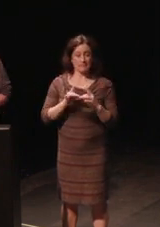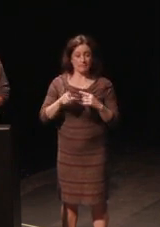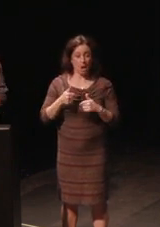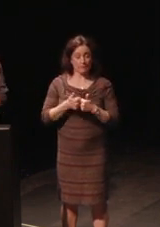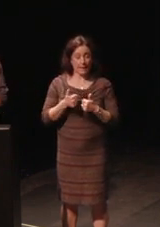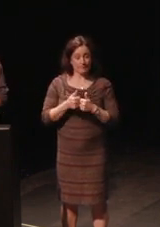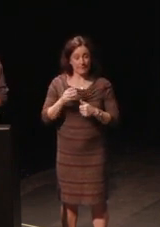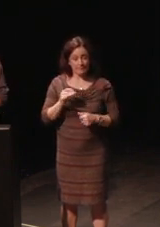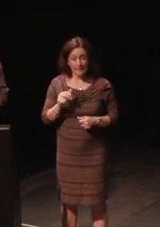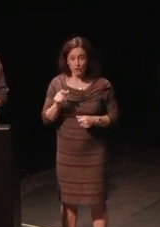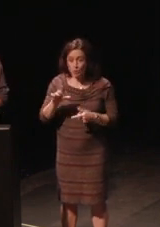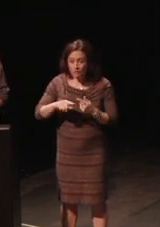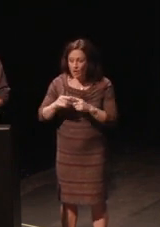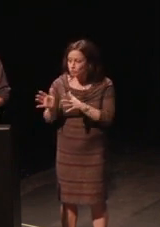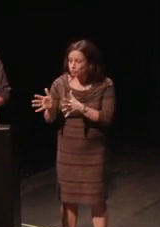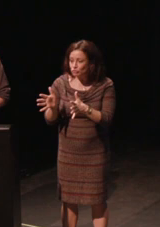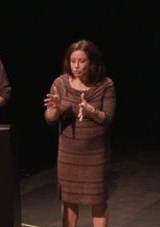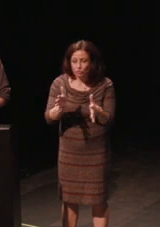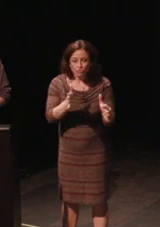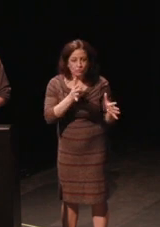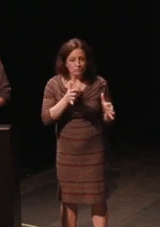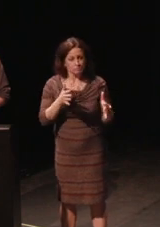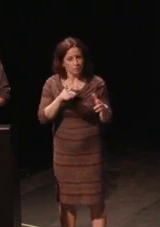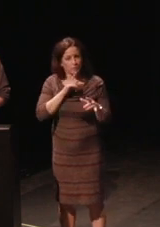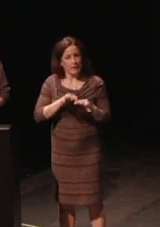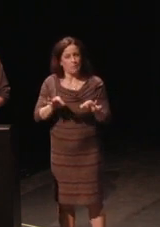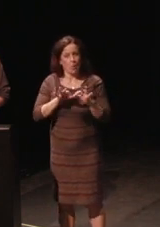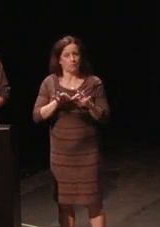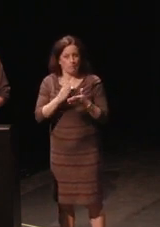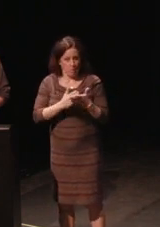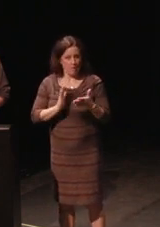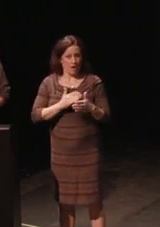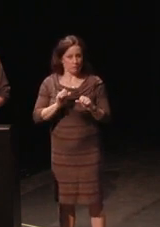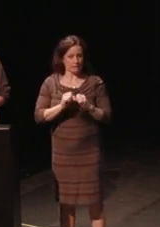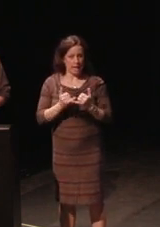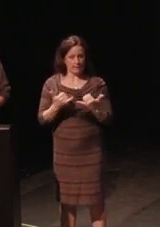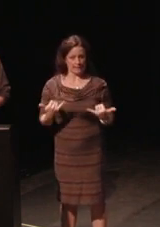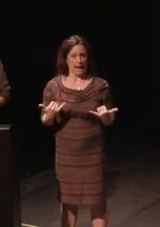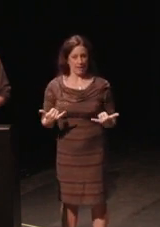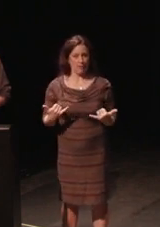All your friends are talking about games. It's really important part of our society now. That also makes